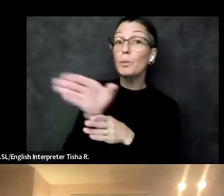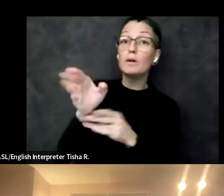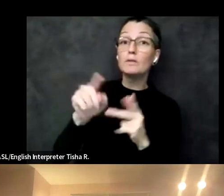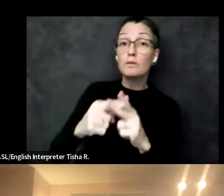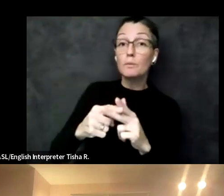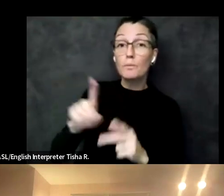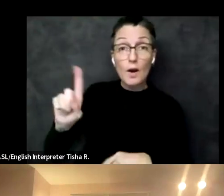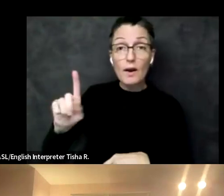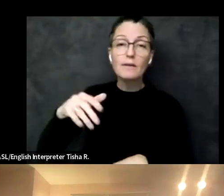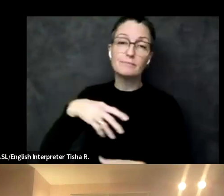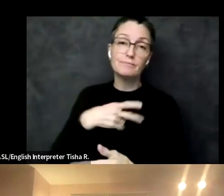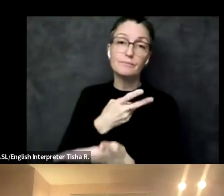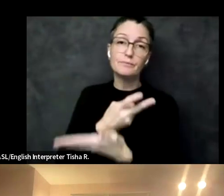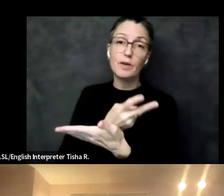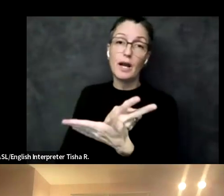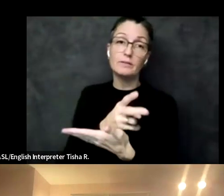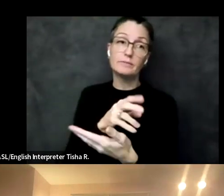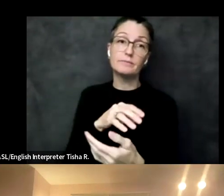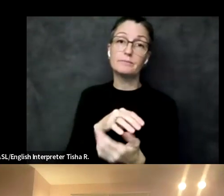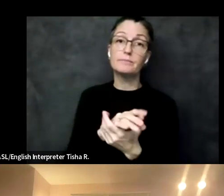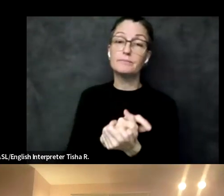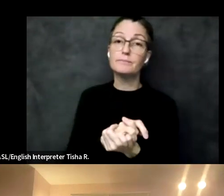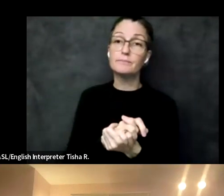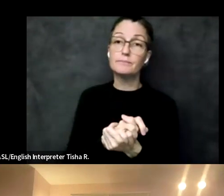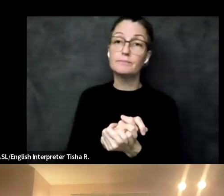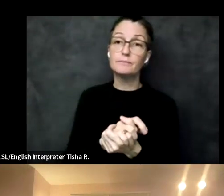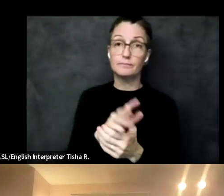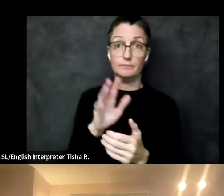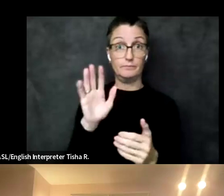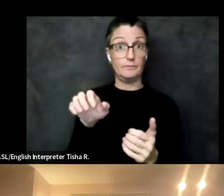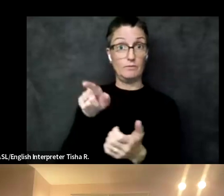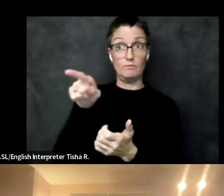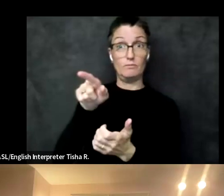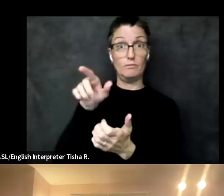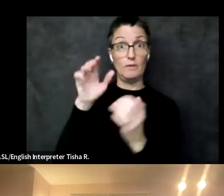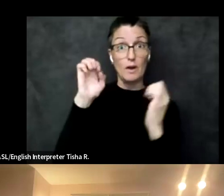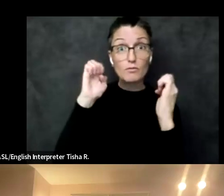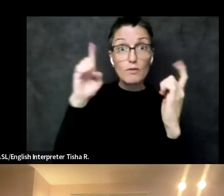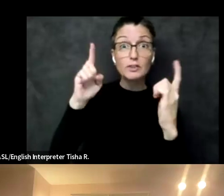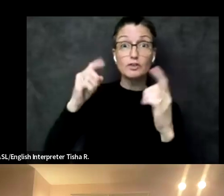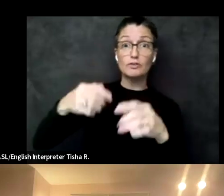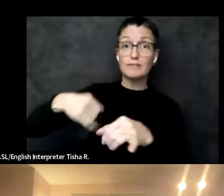and I think for a lot of us, like, educational institutions can be very ableist.